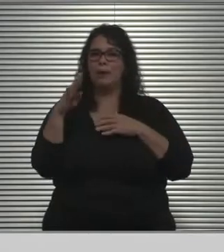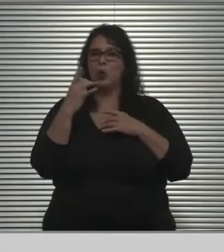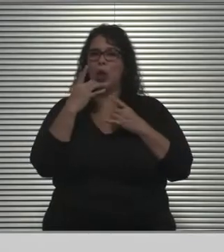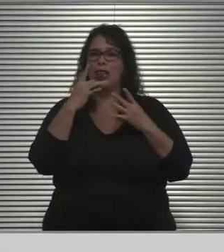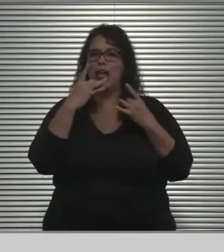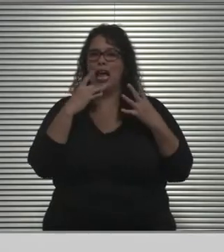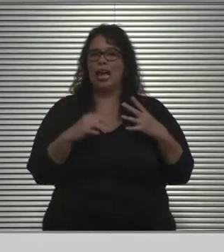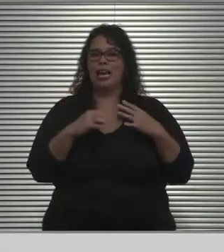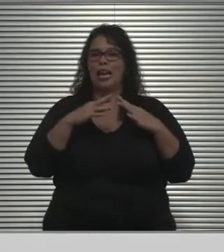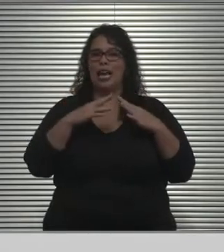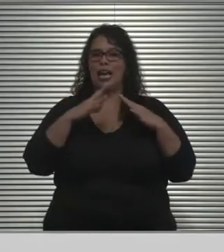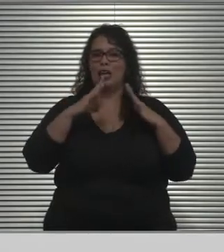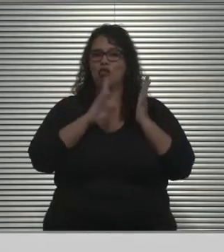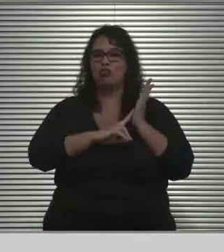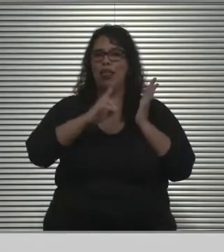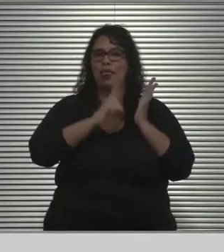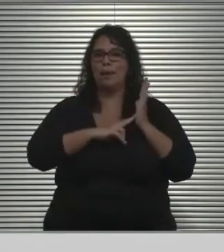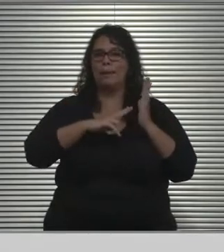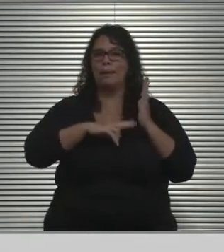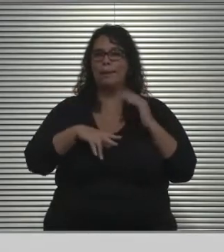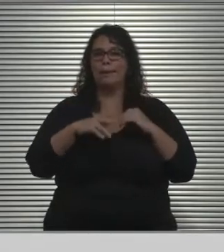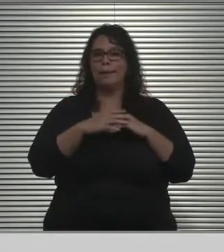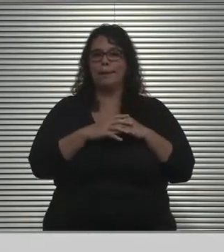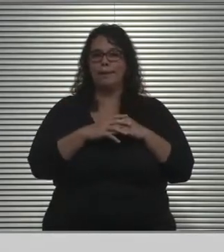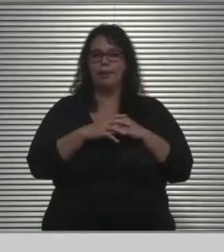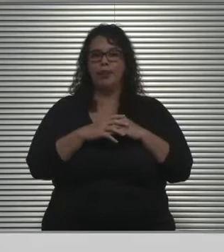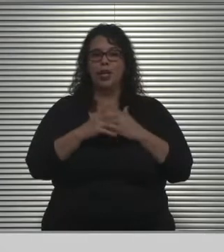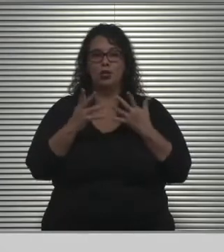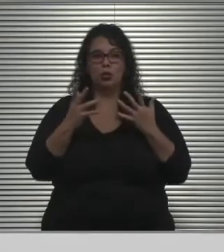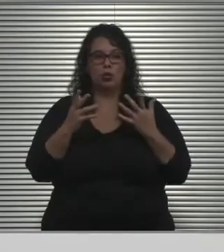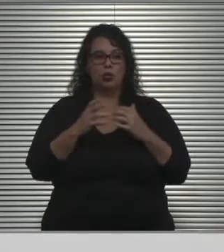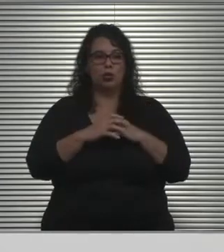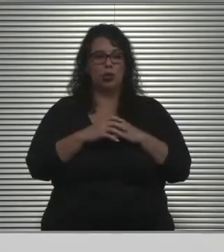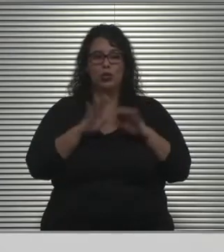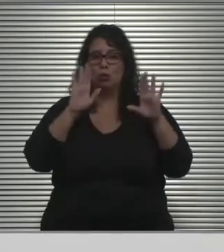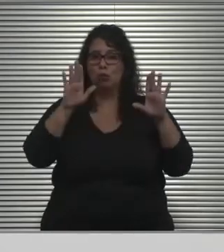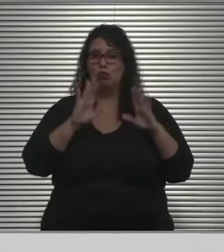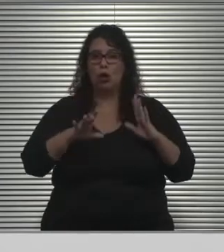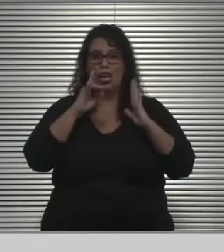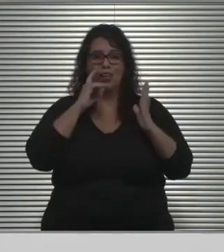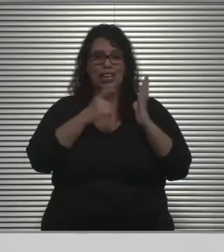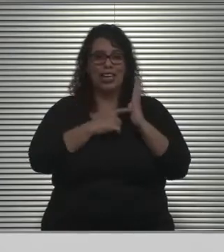They were mentored by teachers Samantha Lawrence. So such great recognition for our students